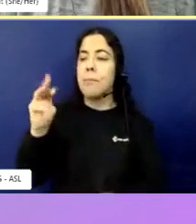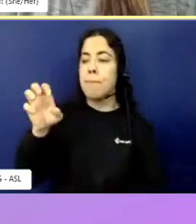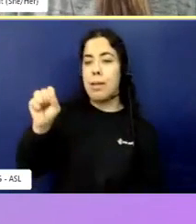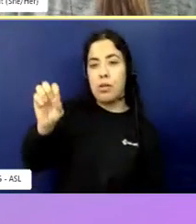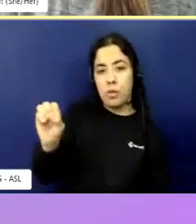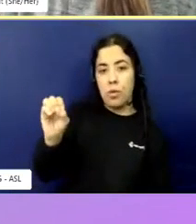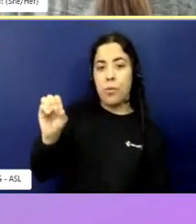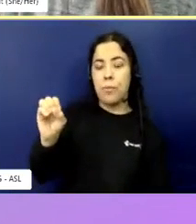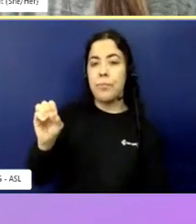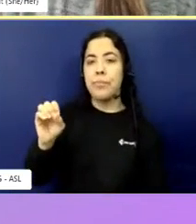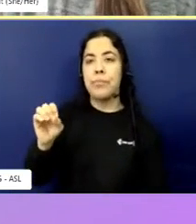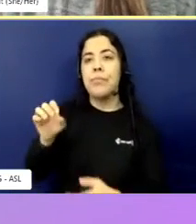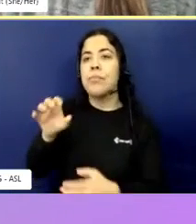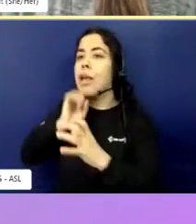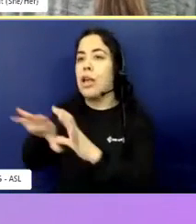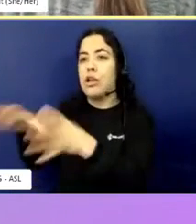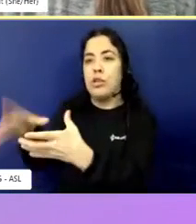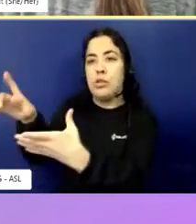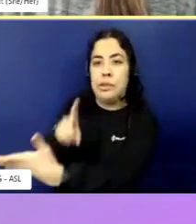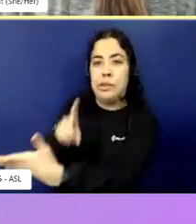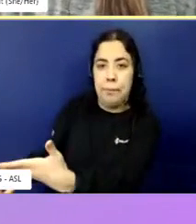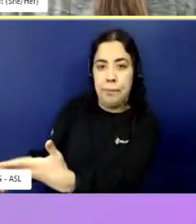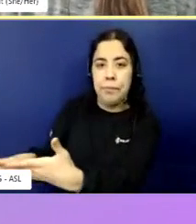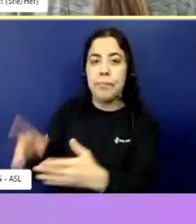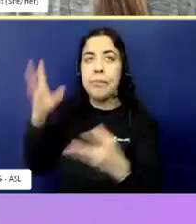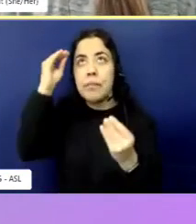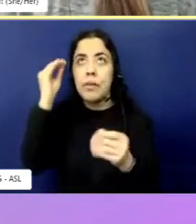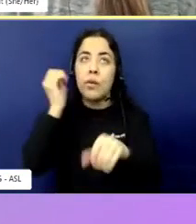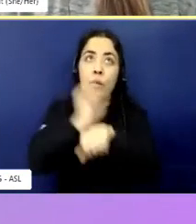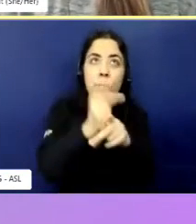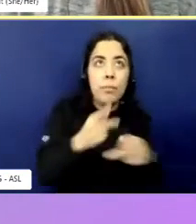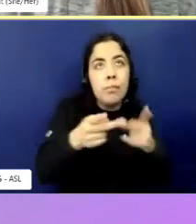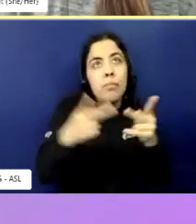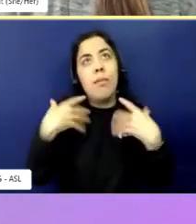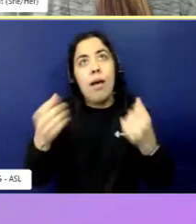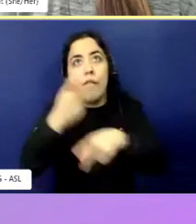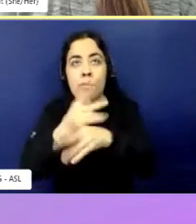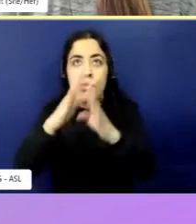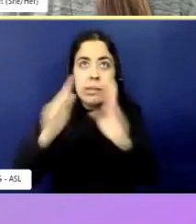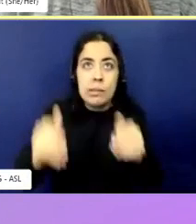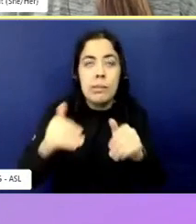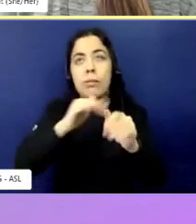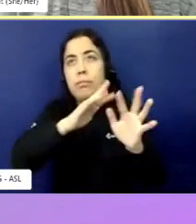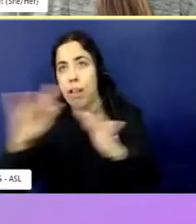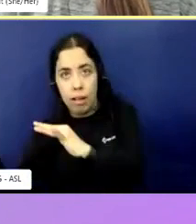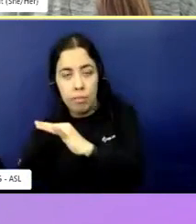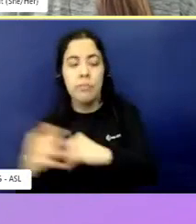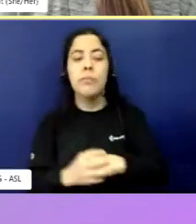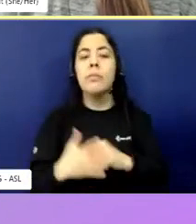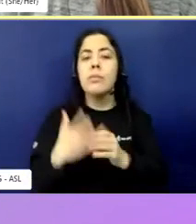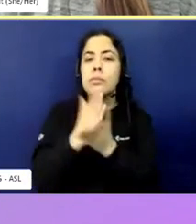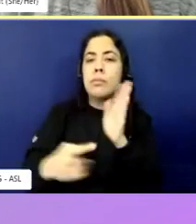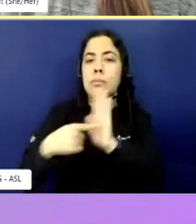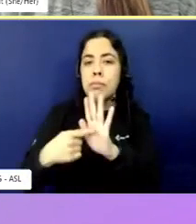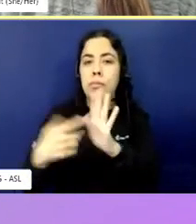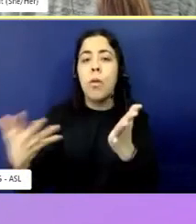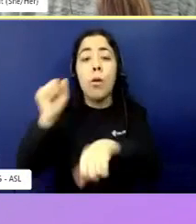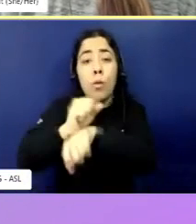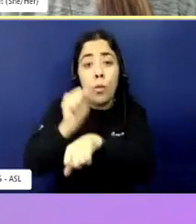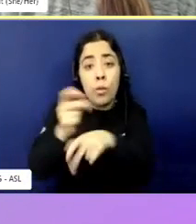society in a macro level. The second form is mezzo ageism. This is about groups and organizations. Think